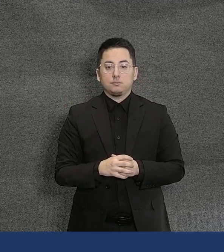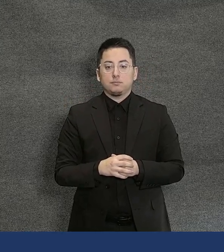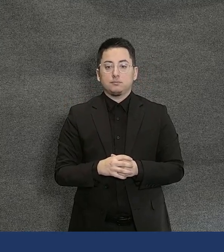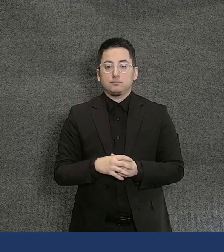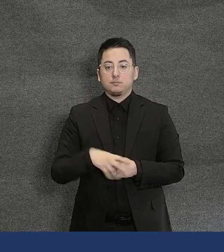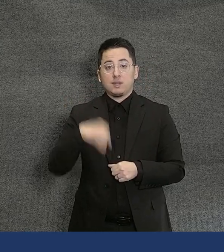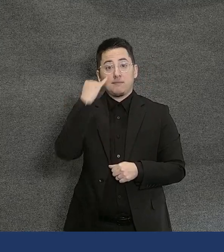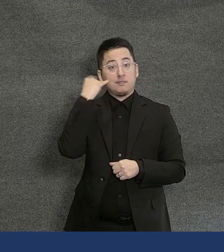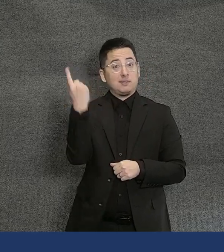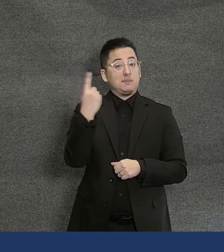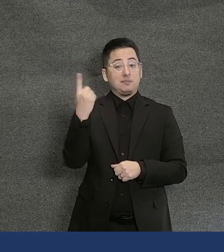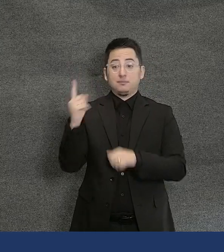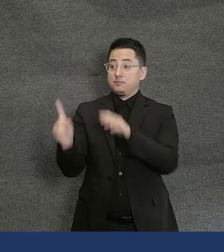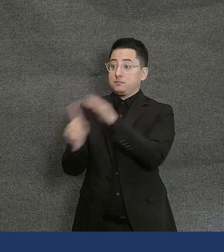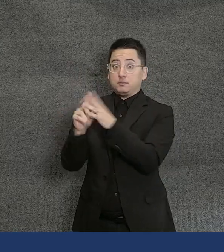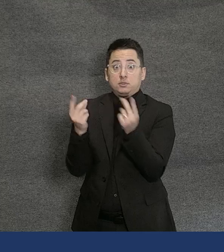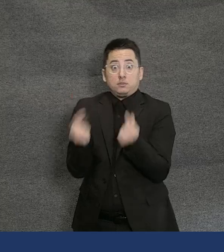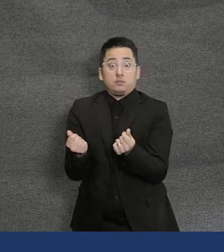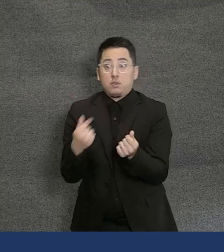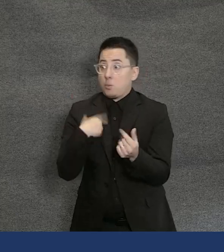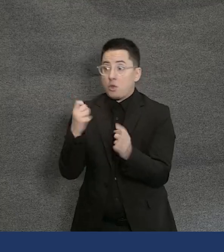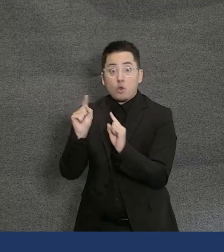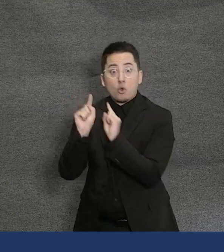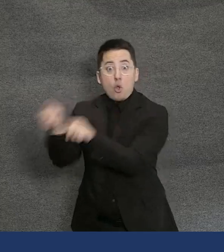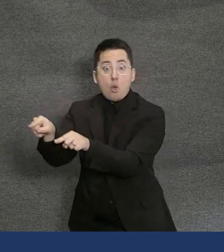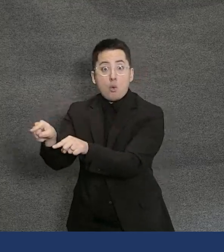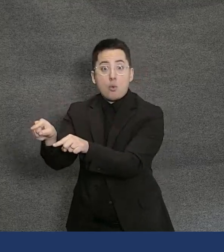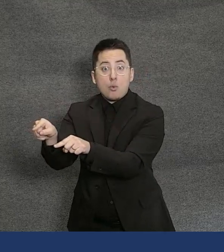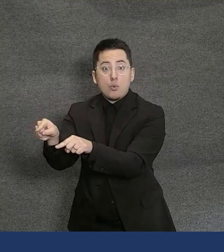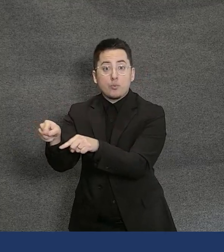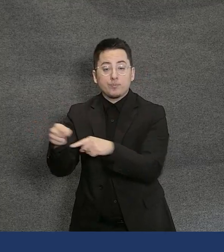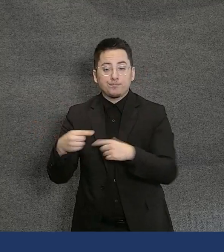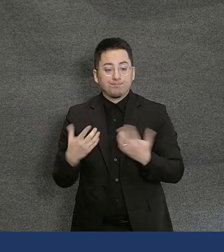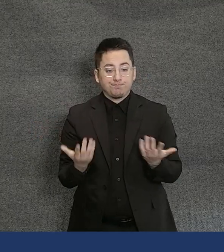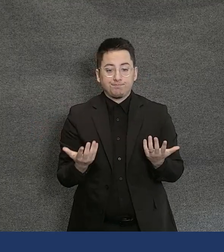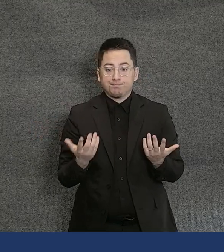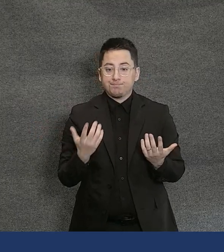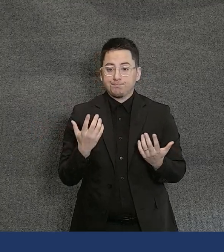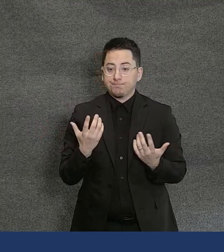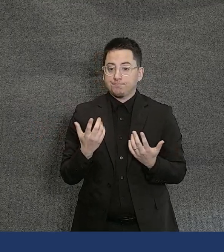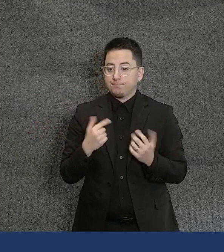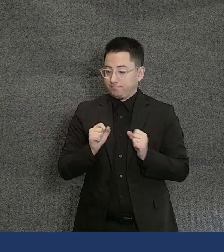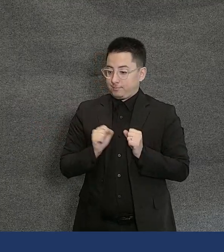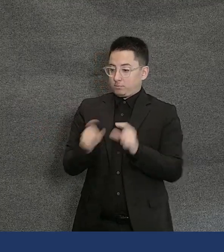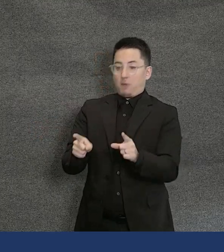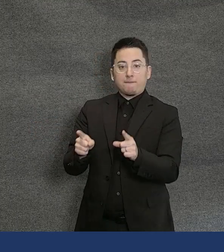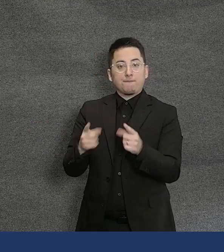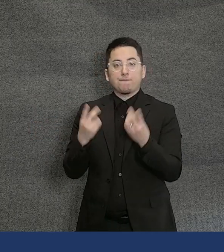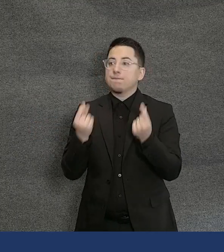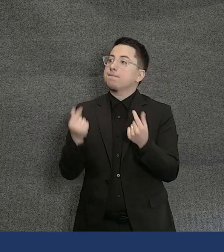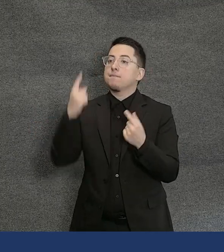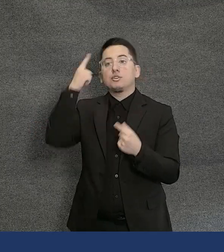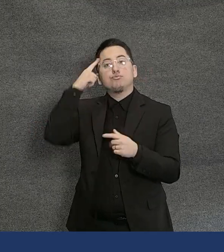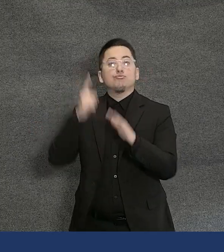that you need to be at or a spontaneous event in the community, whatever it is,